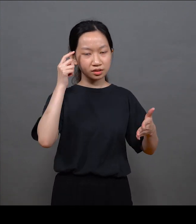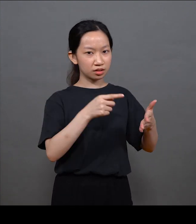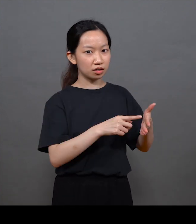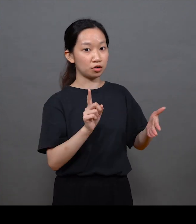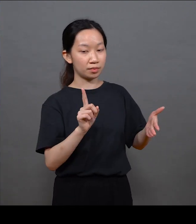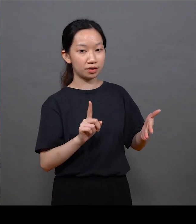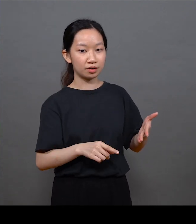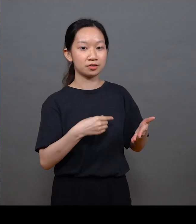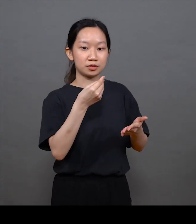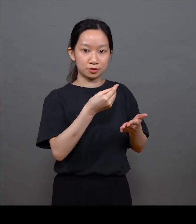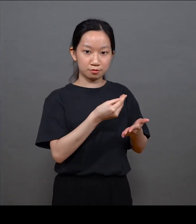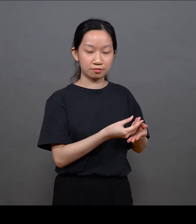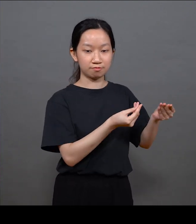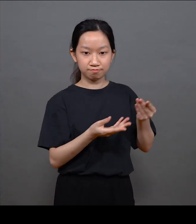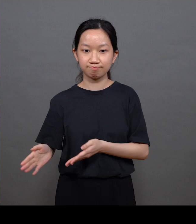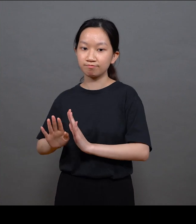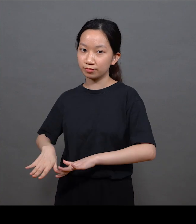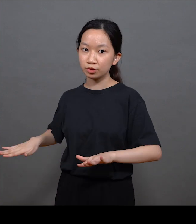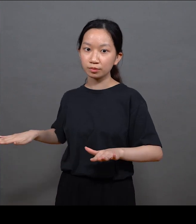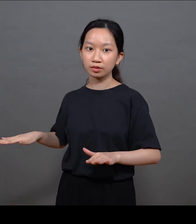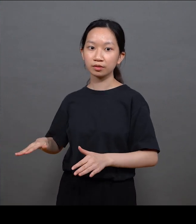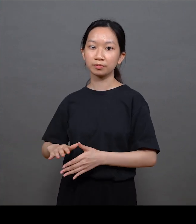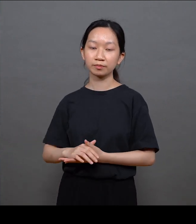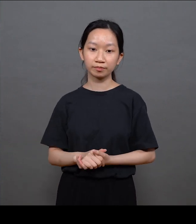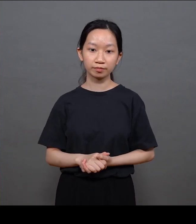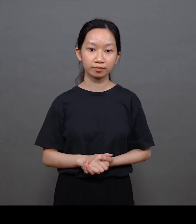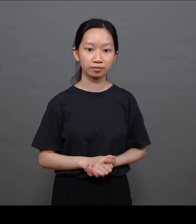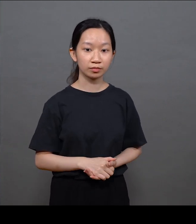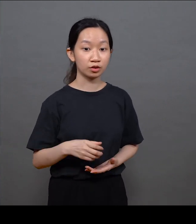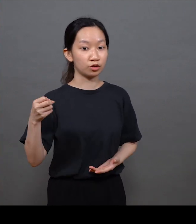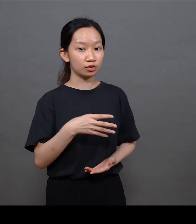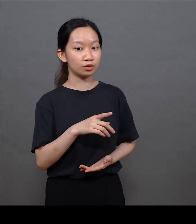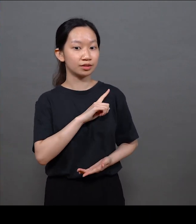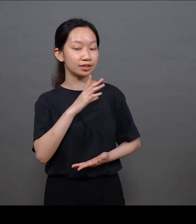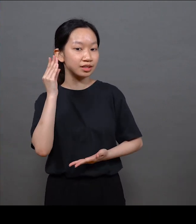which enables you to clearly see the product They knew exactly what they were getting for their kids It's advertising that